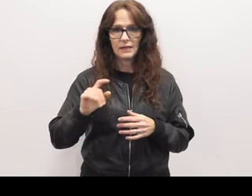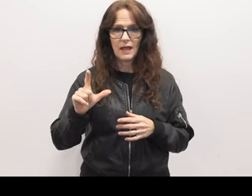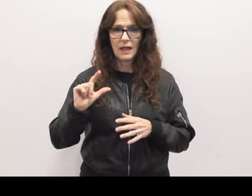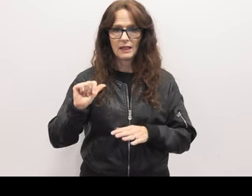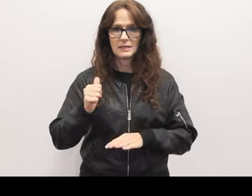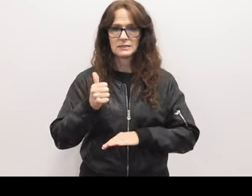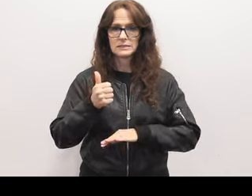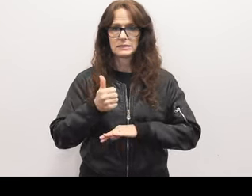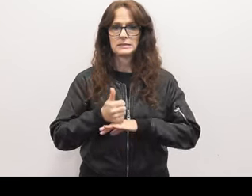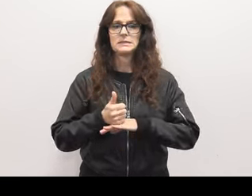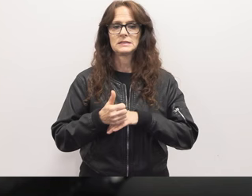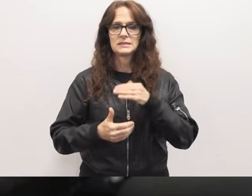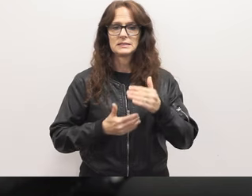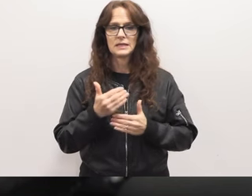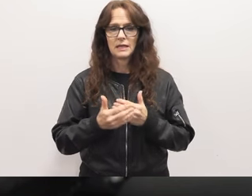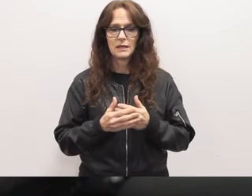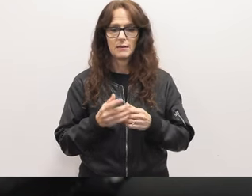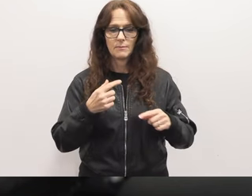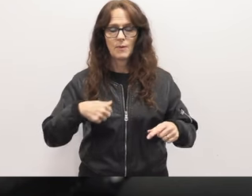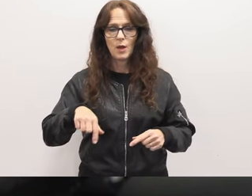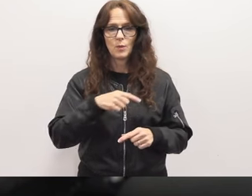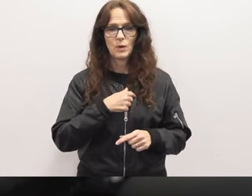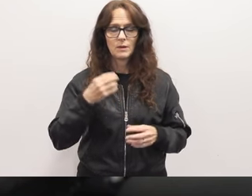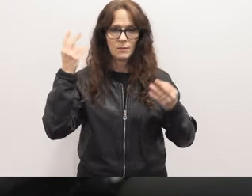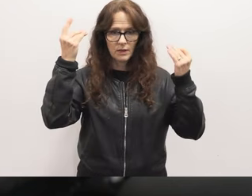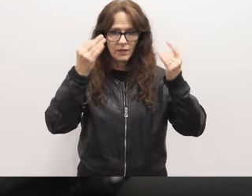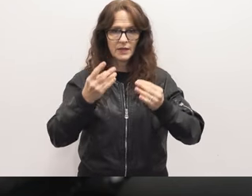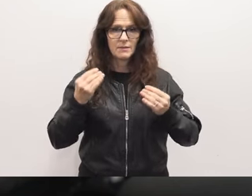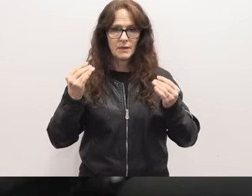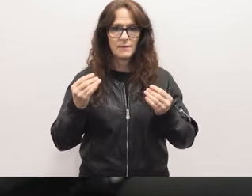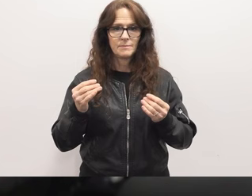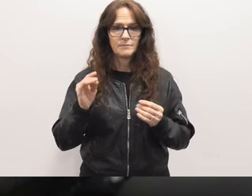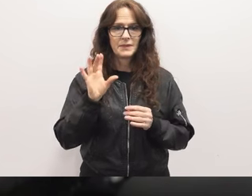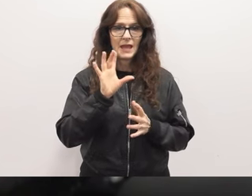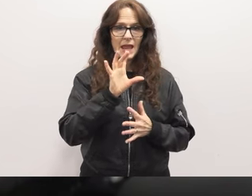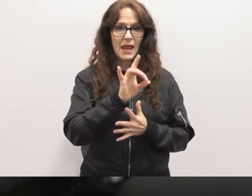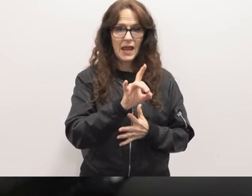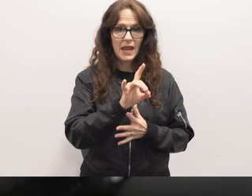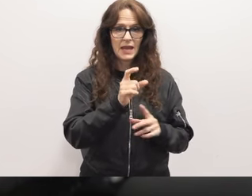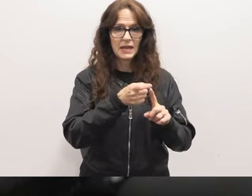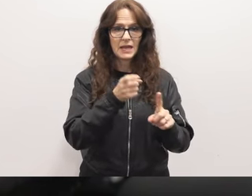is set, but that we will move to thinking about eight out of 10 students without intervention